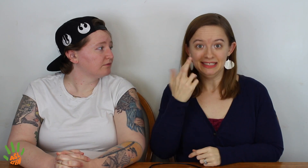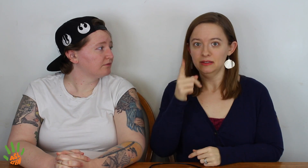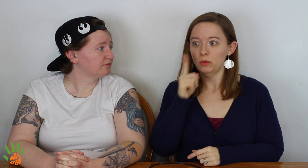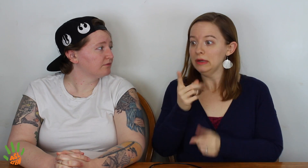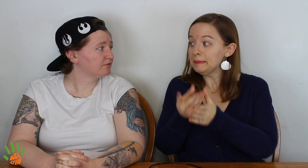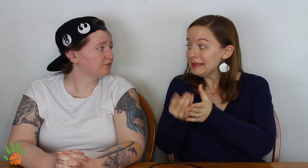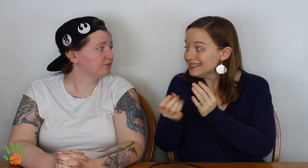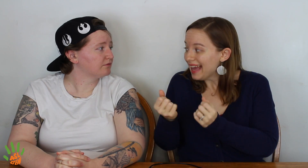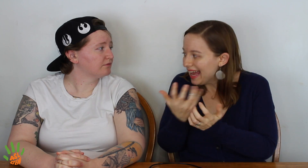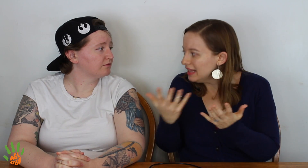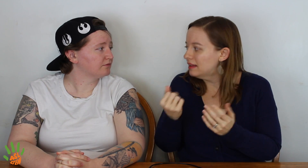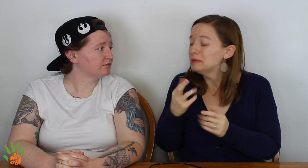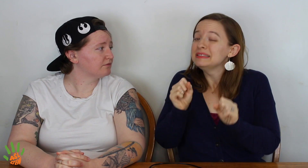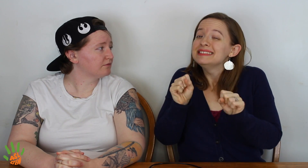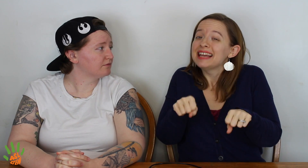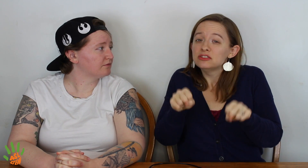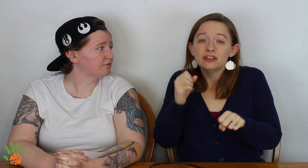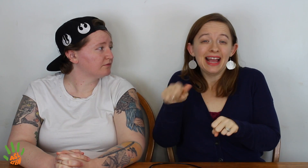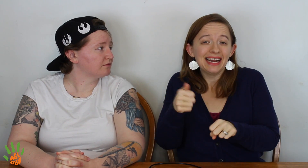But if for any other reason, if you're missing information